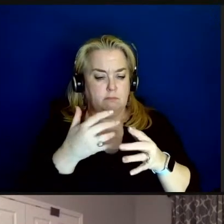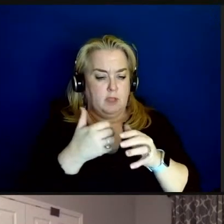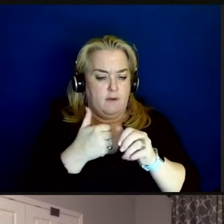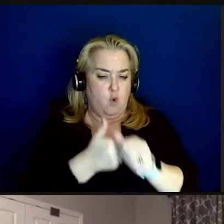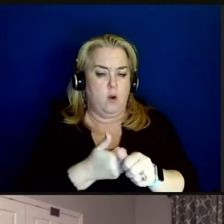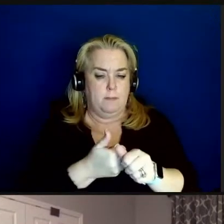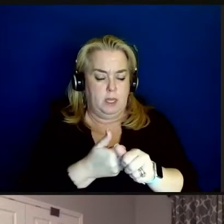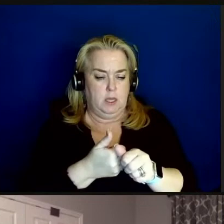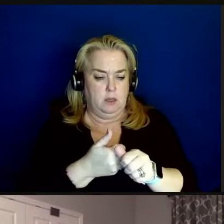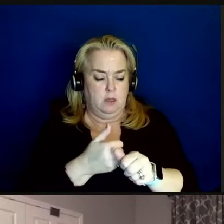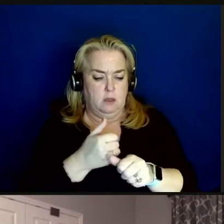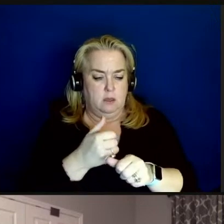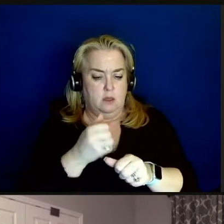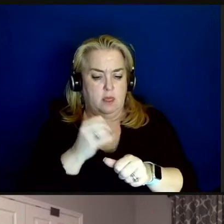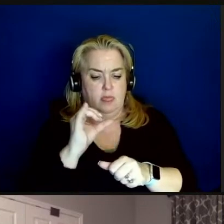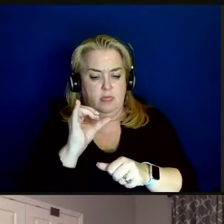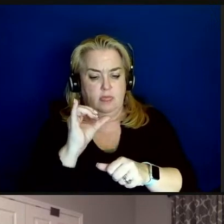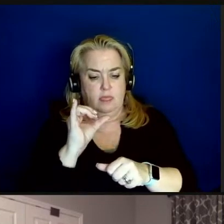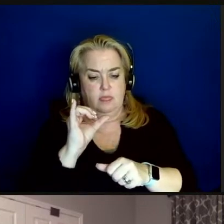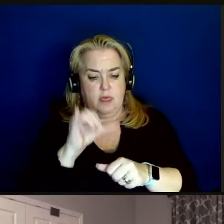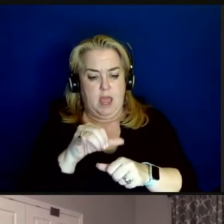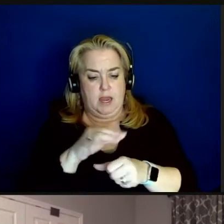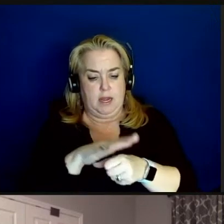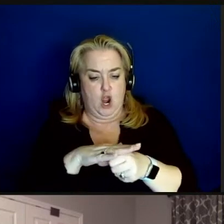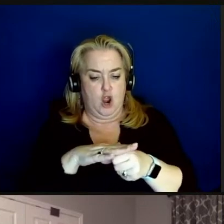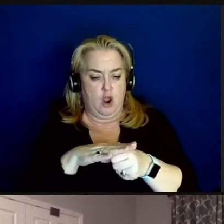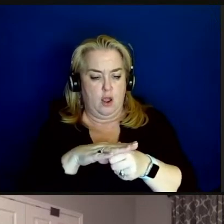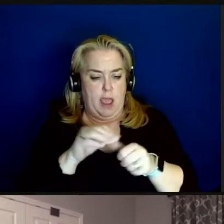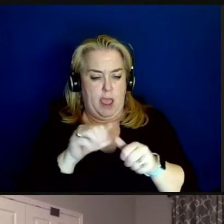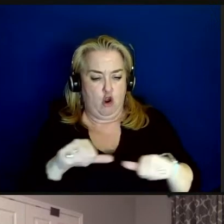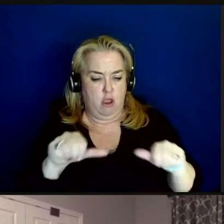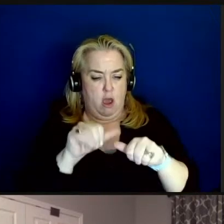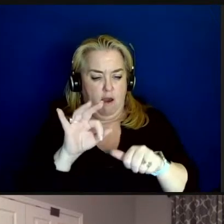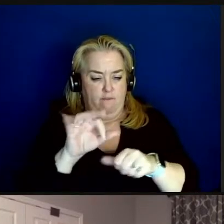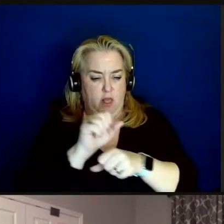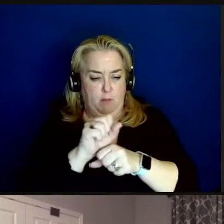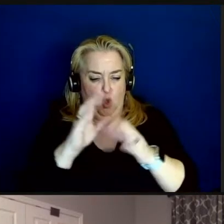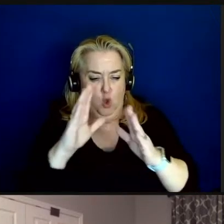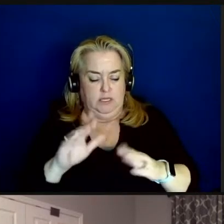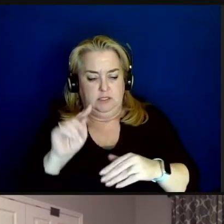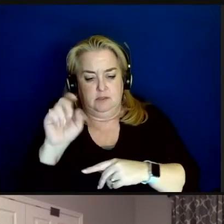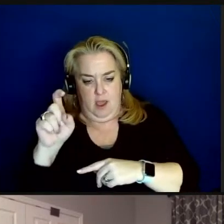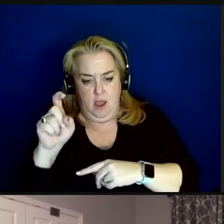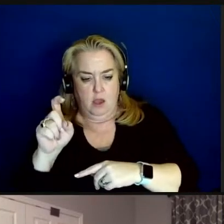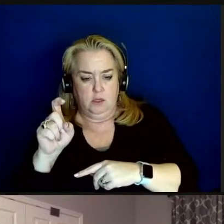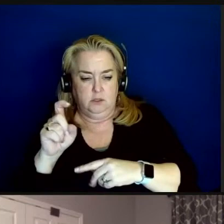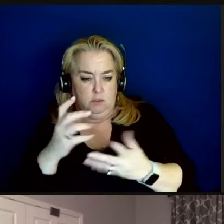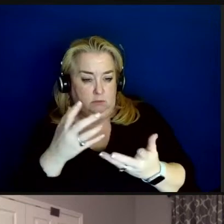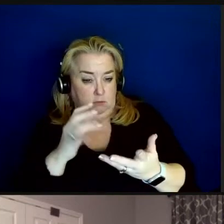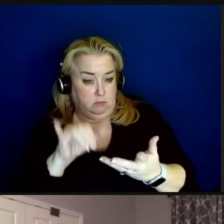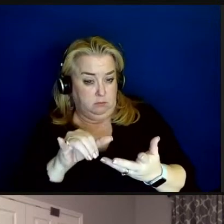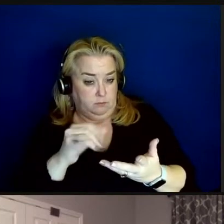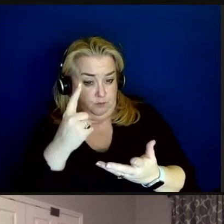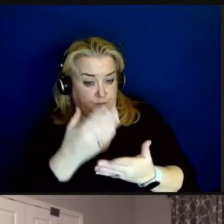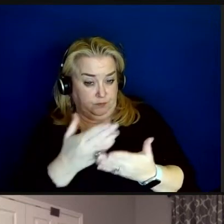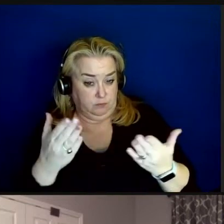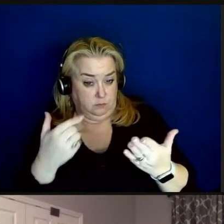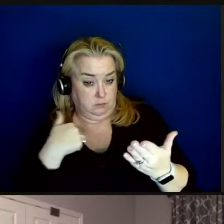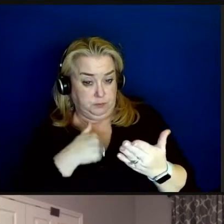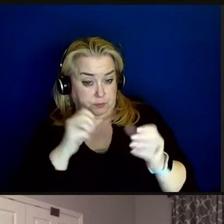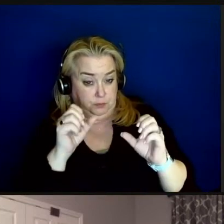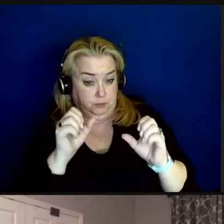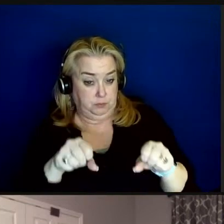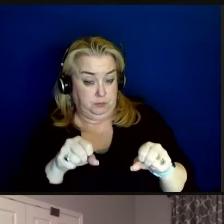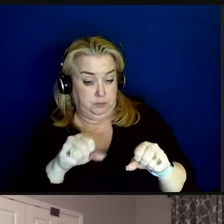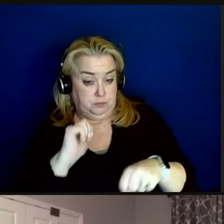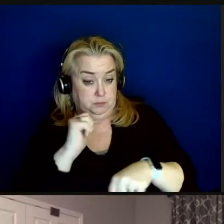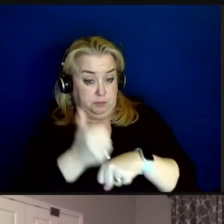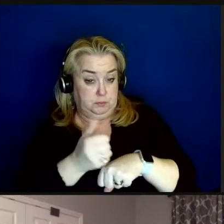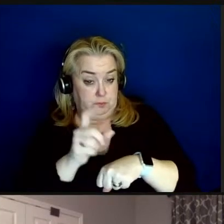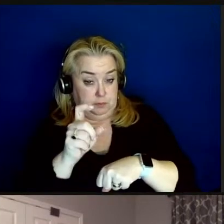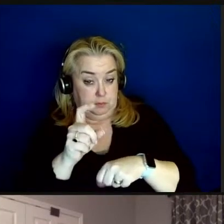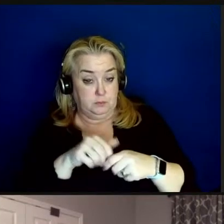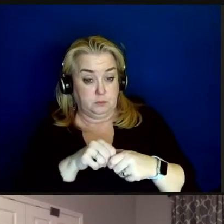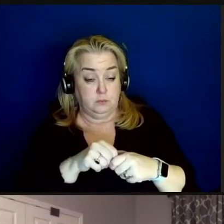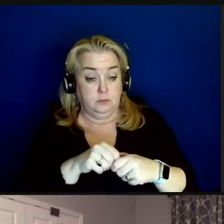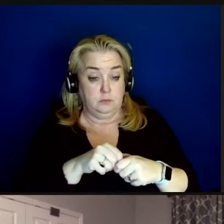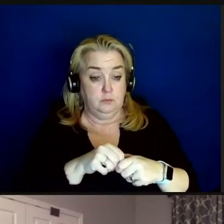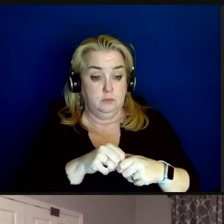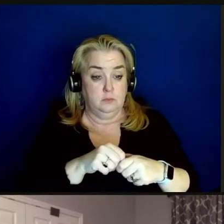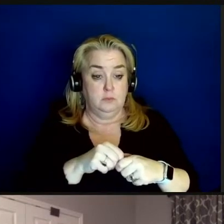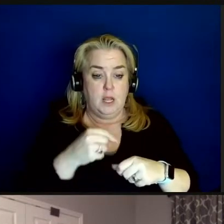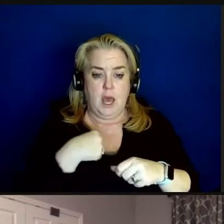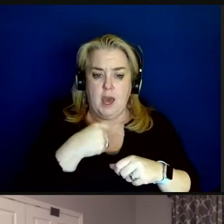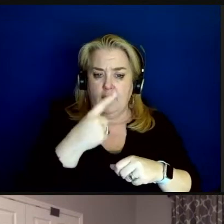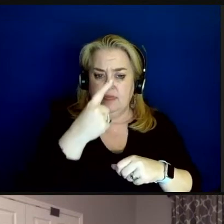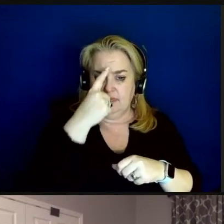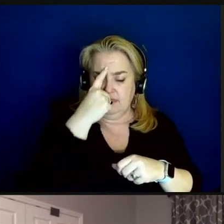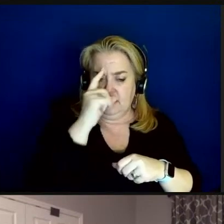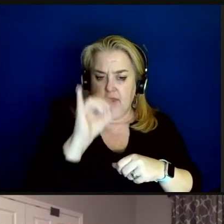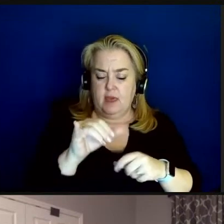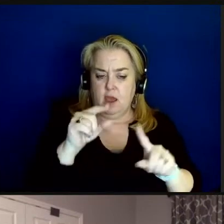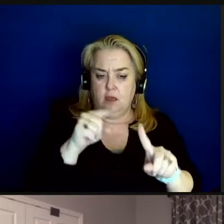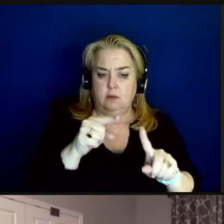SORT OF KIND OF CONFORMING AN